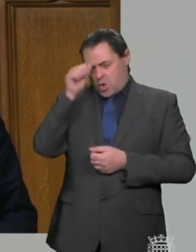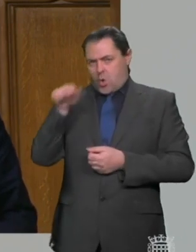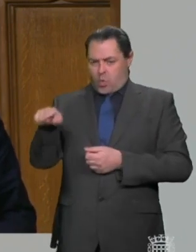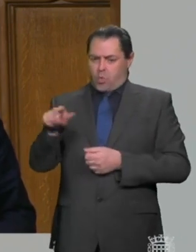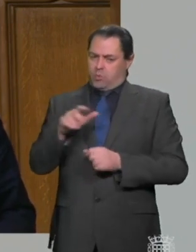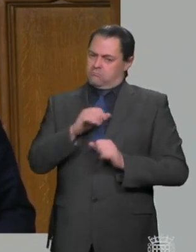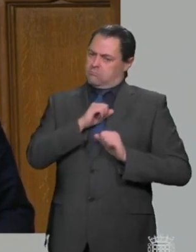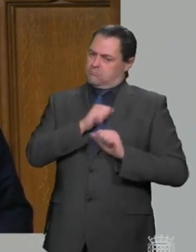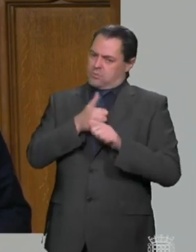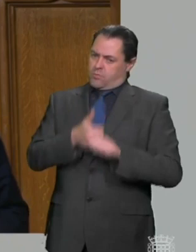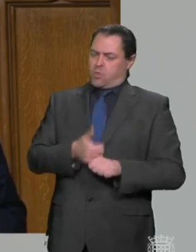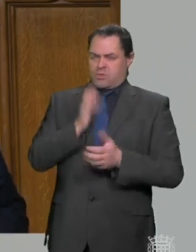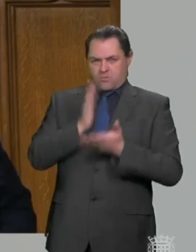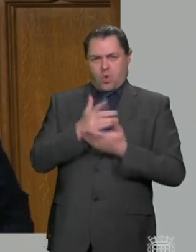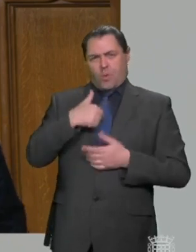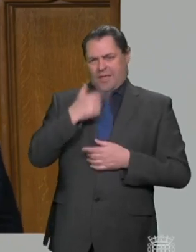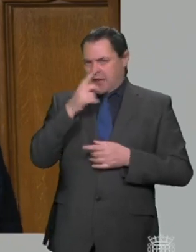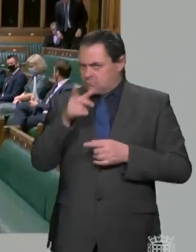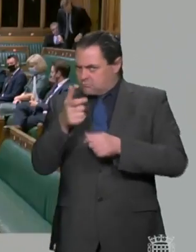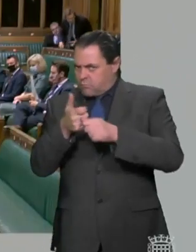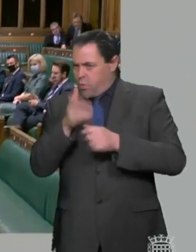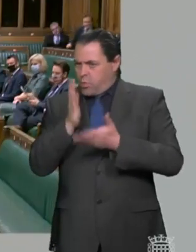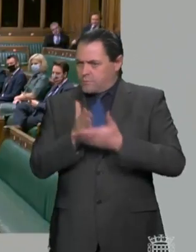am sure we can all look forward to his support. >> The Prime Minister